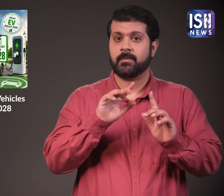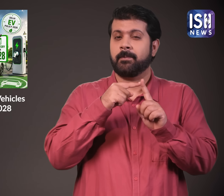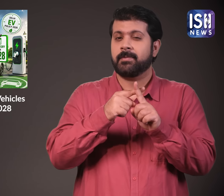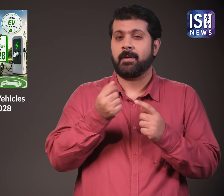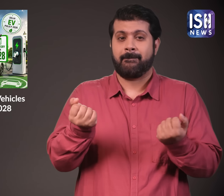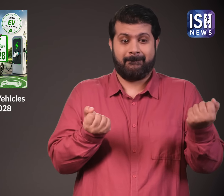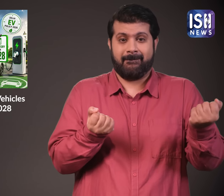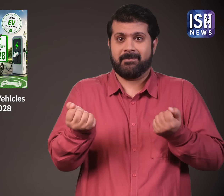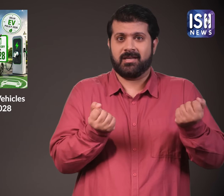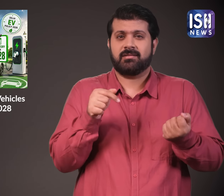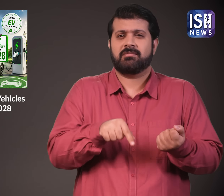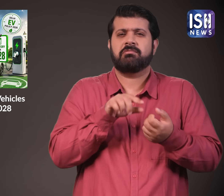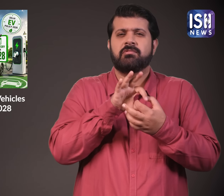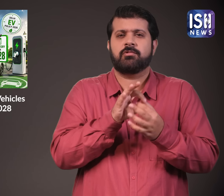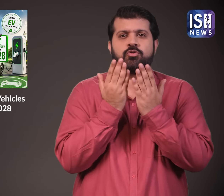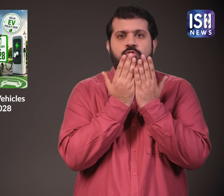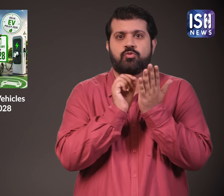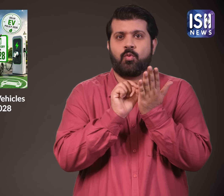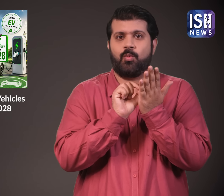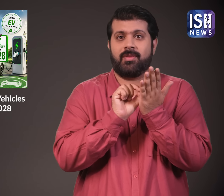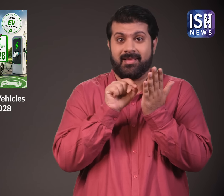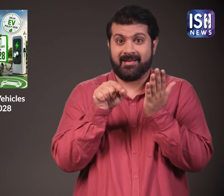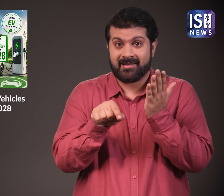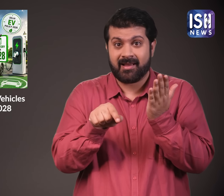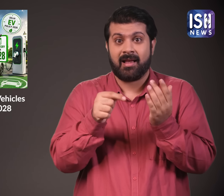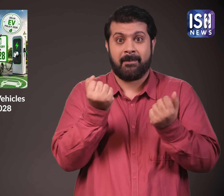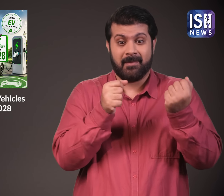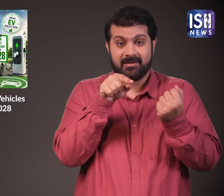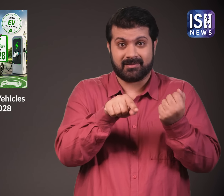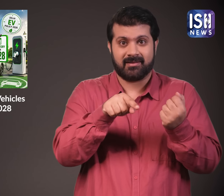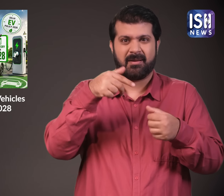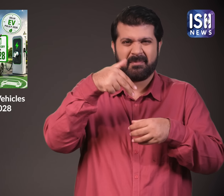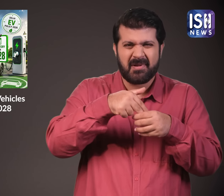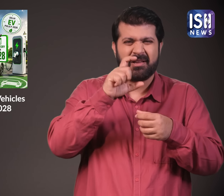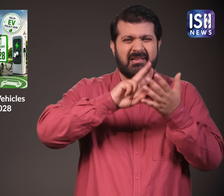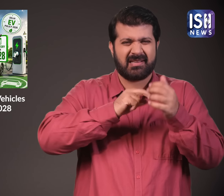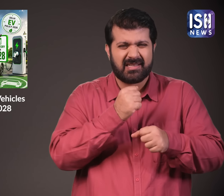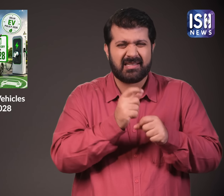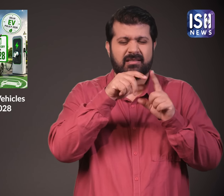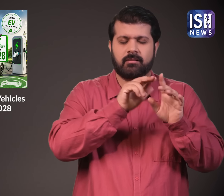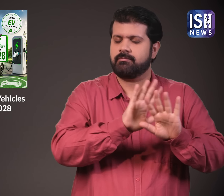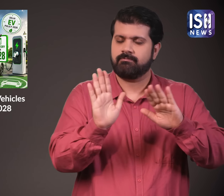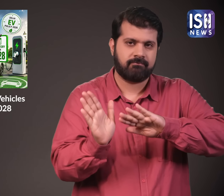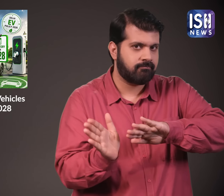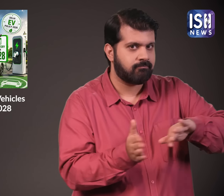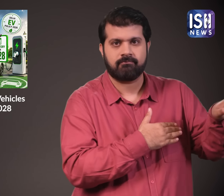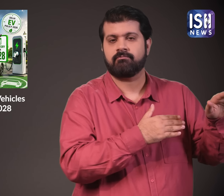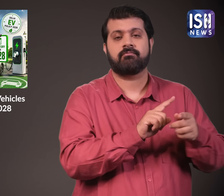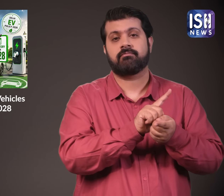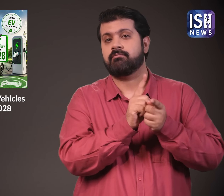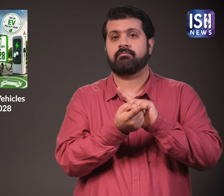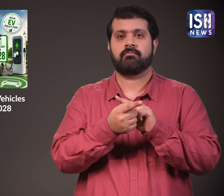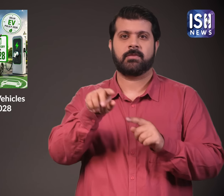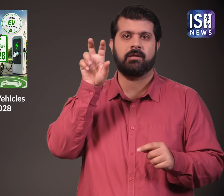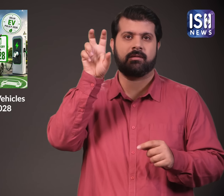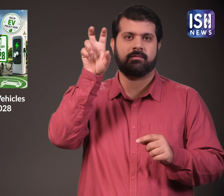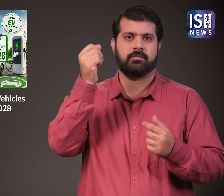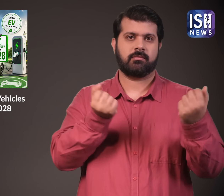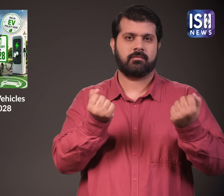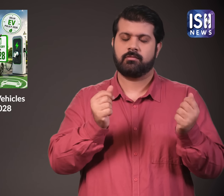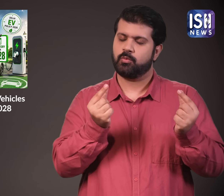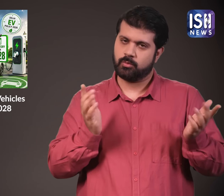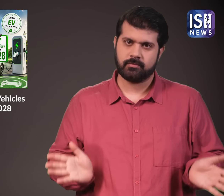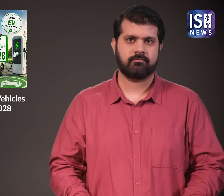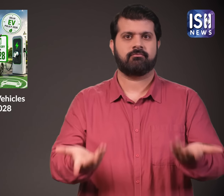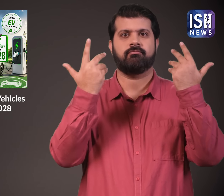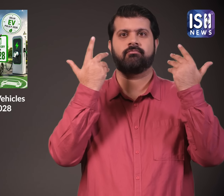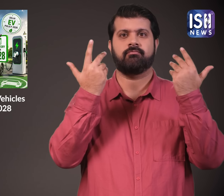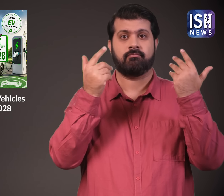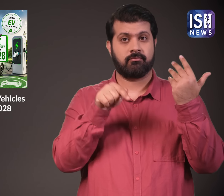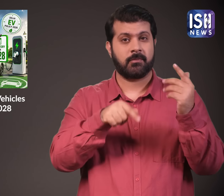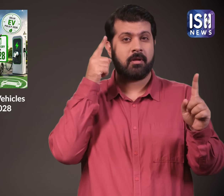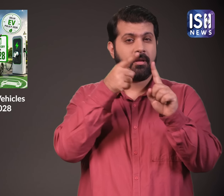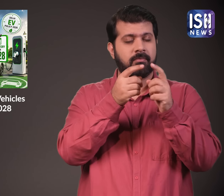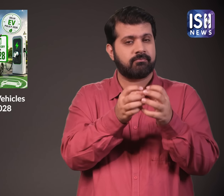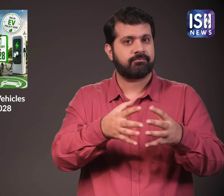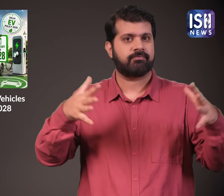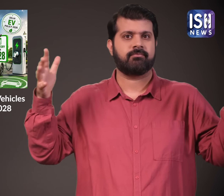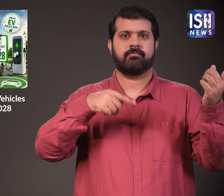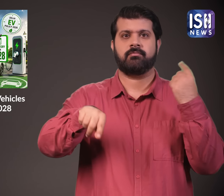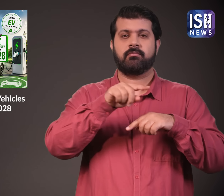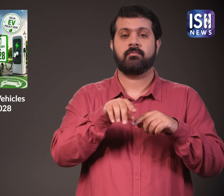Schools will gradually replace their petrol and CNG buses with electric buses as the government aims to expand the use of EVs.